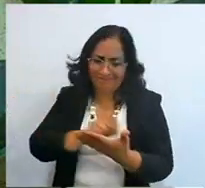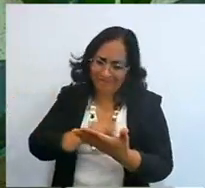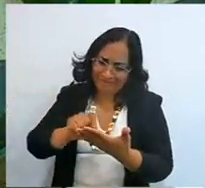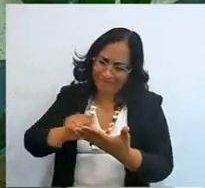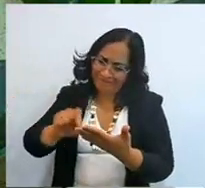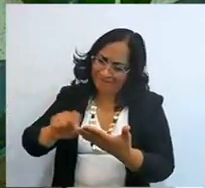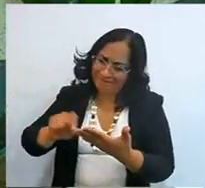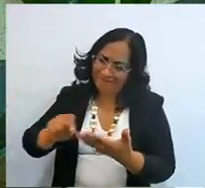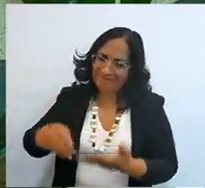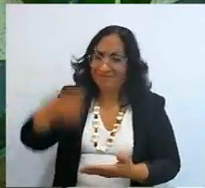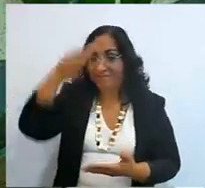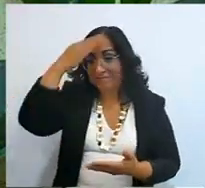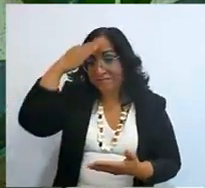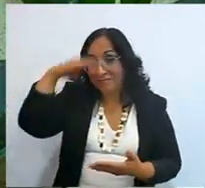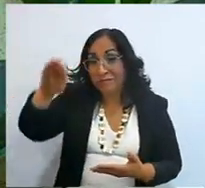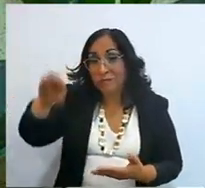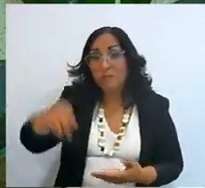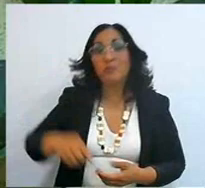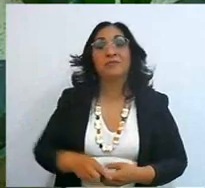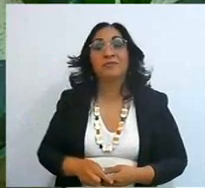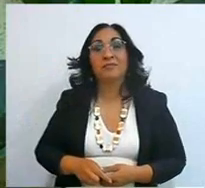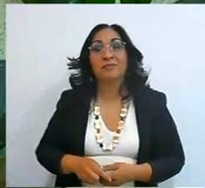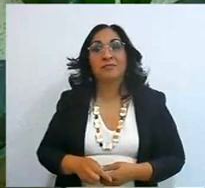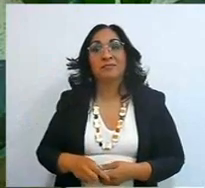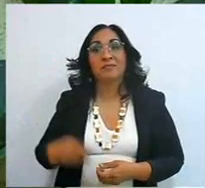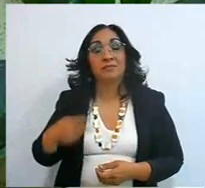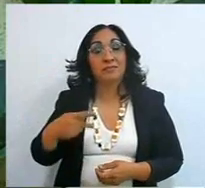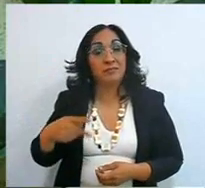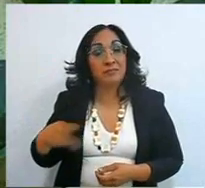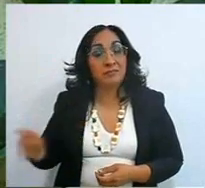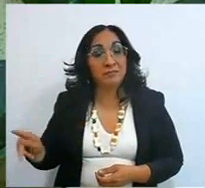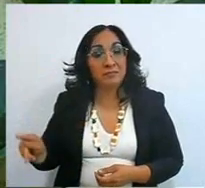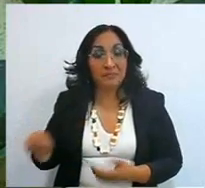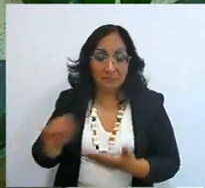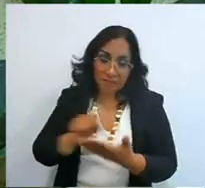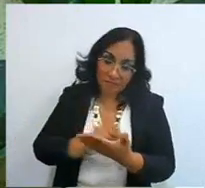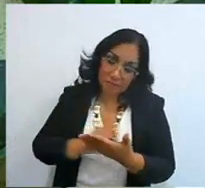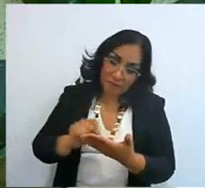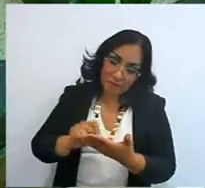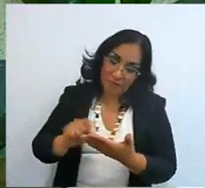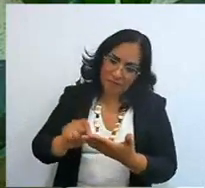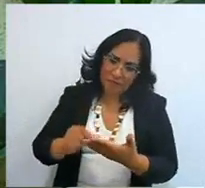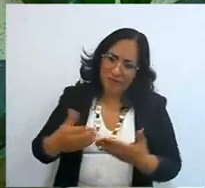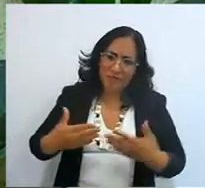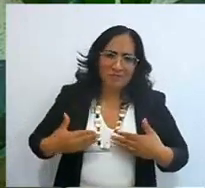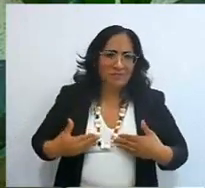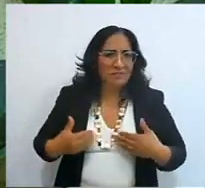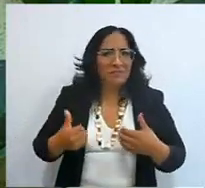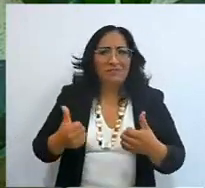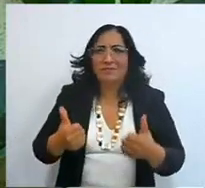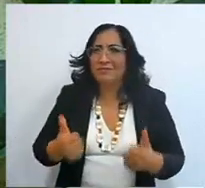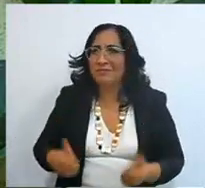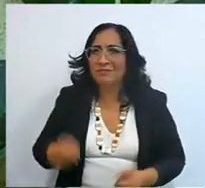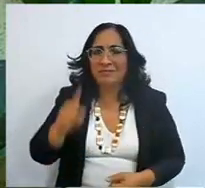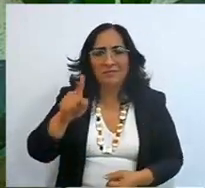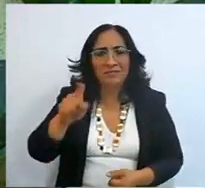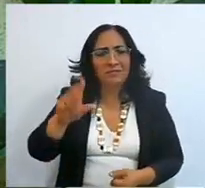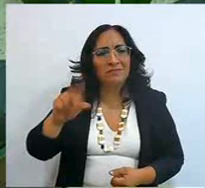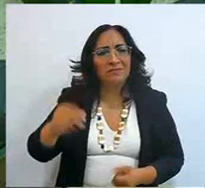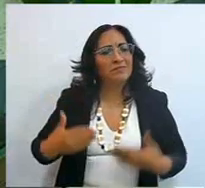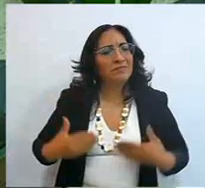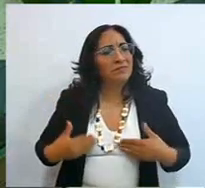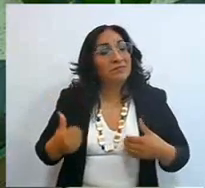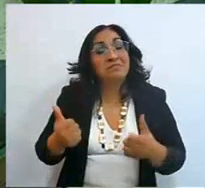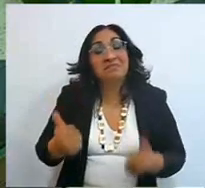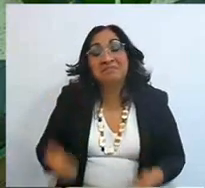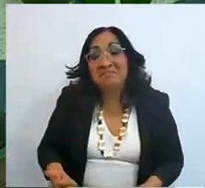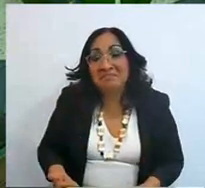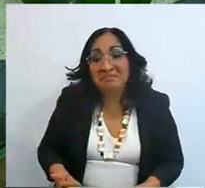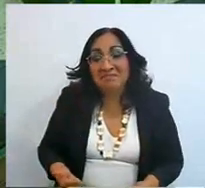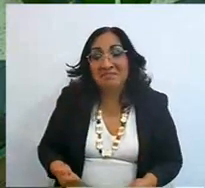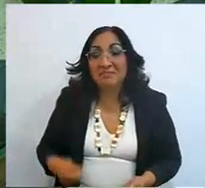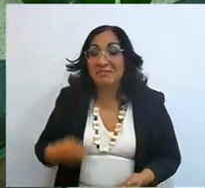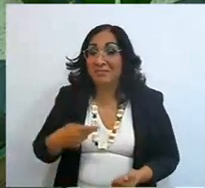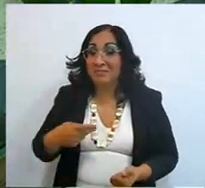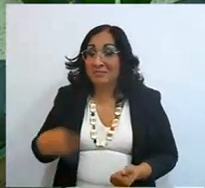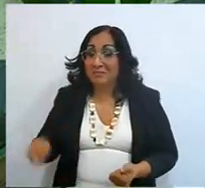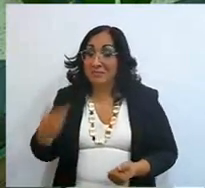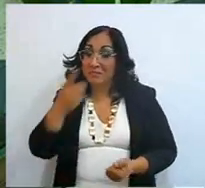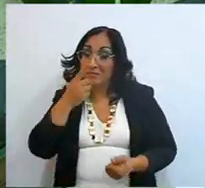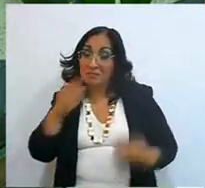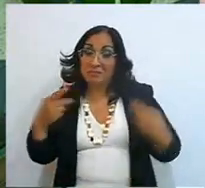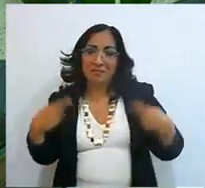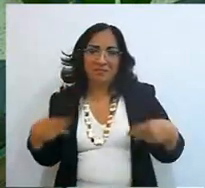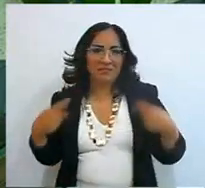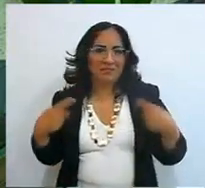you have to touch it, but touch the letters, you don't understand a word, there are people who say, I didn't understand this word,